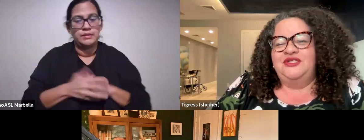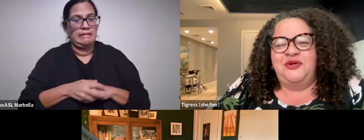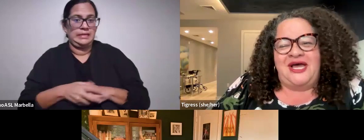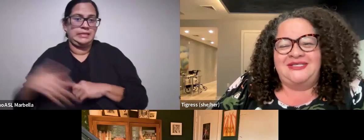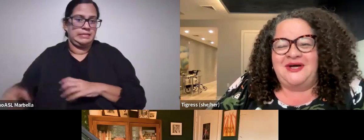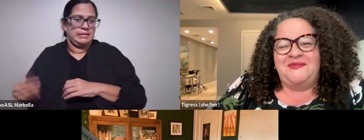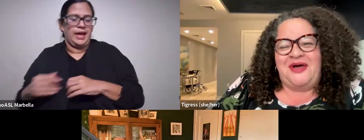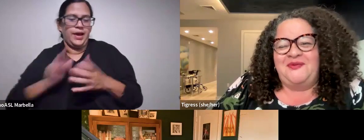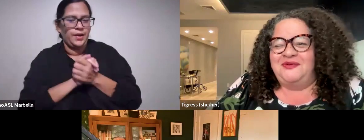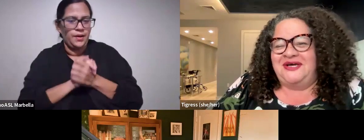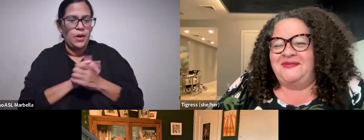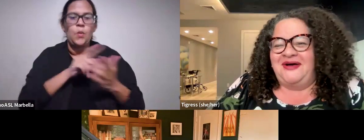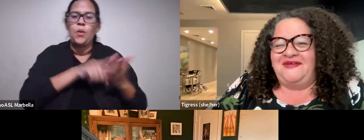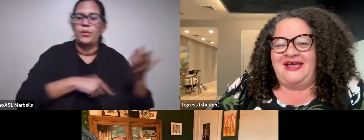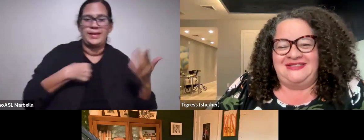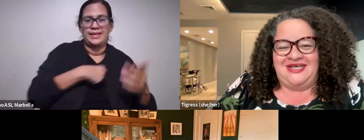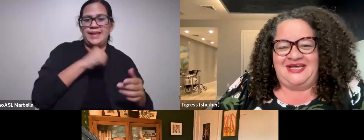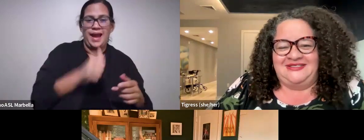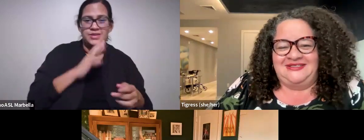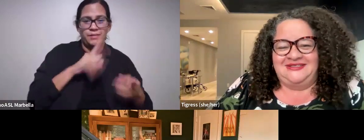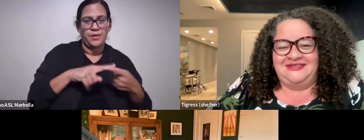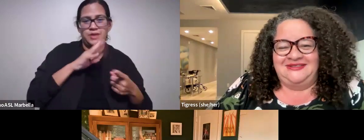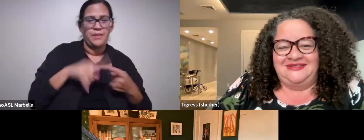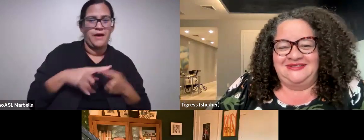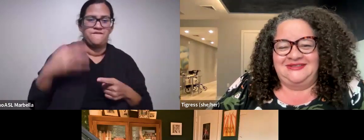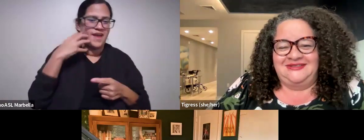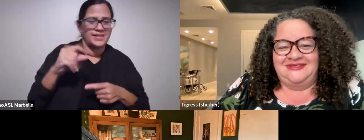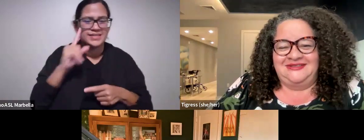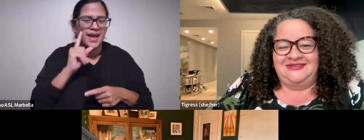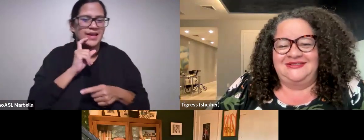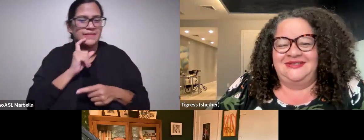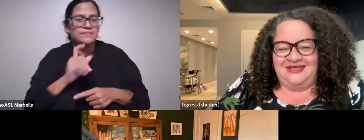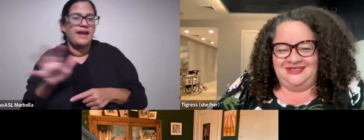What do we not talk about when we talk about fat and. Sex fat queers, that's sex. Yeah.